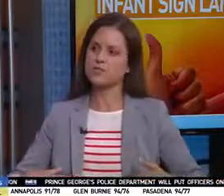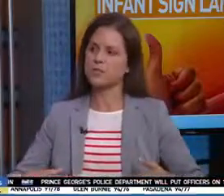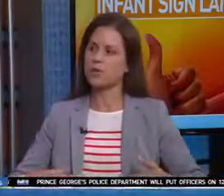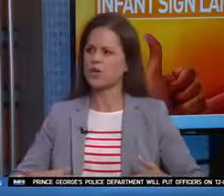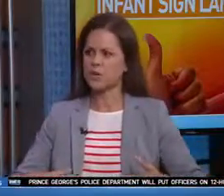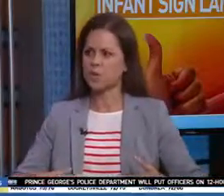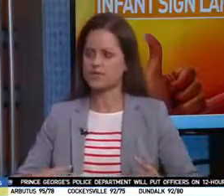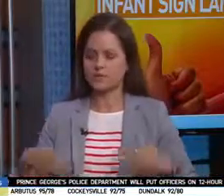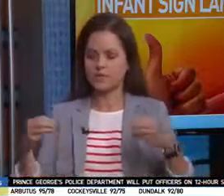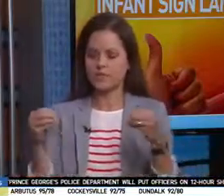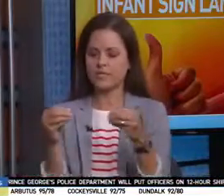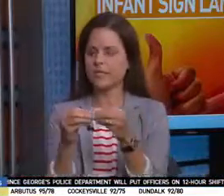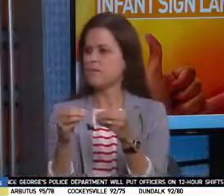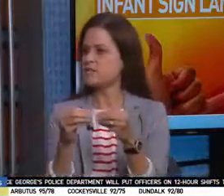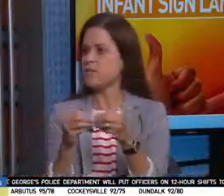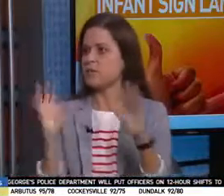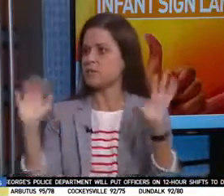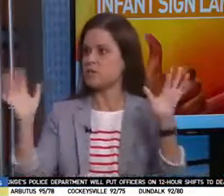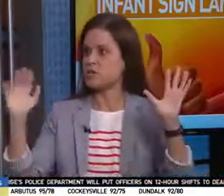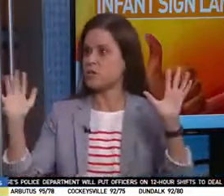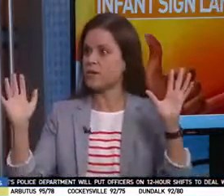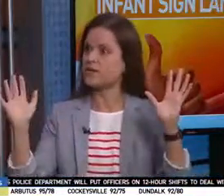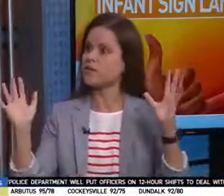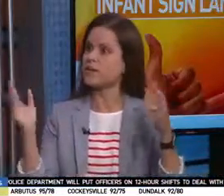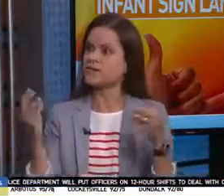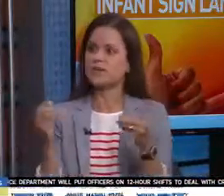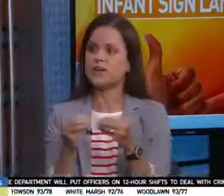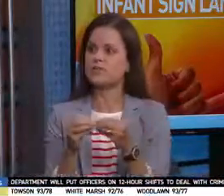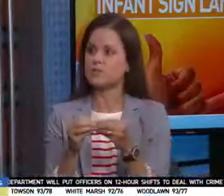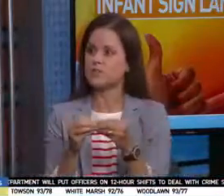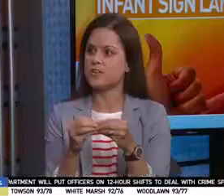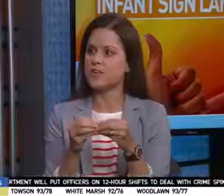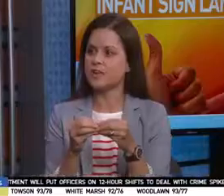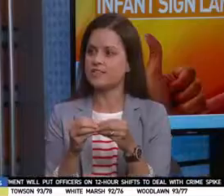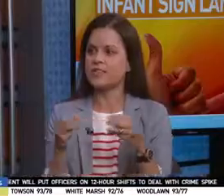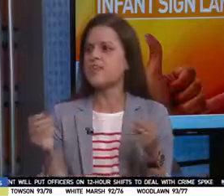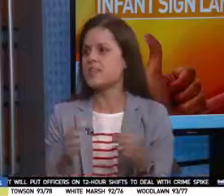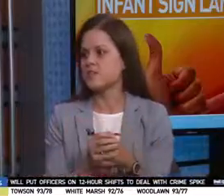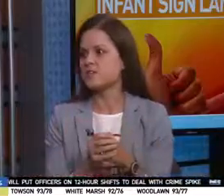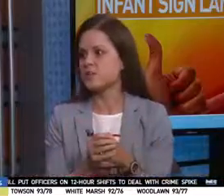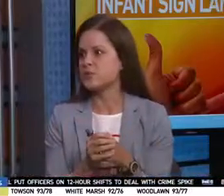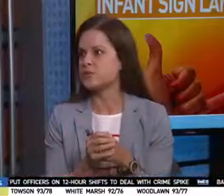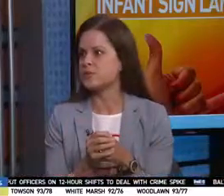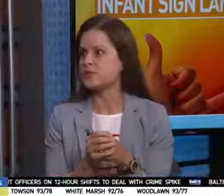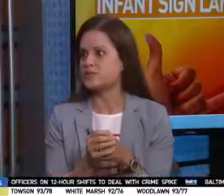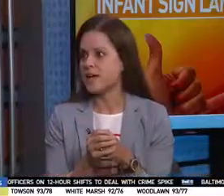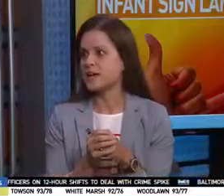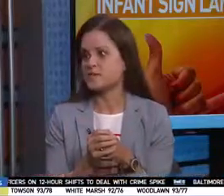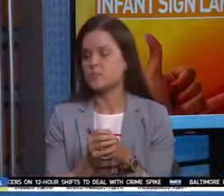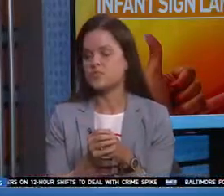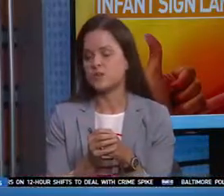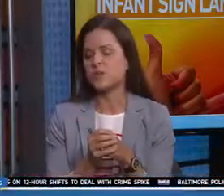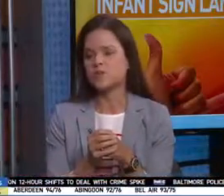support and core stability to be able to start waving their hands around or using their hands, they can start producing those signs, which is going to be